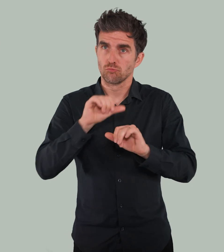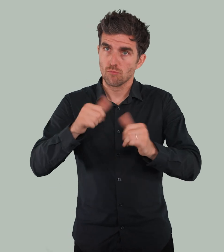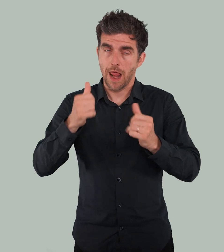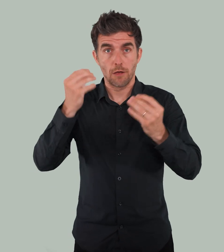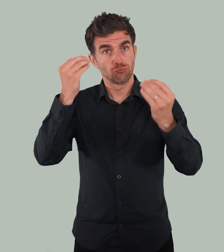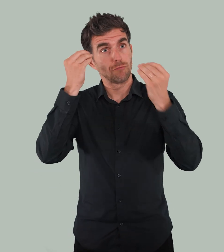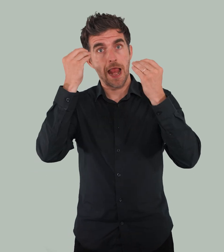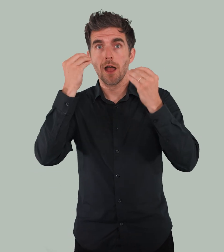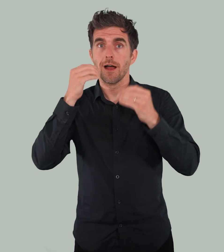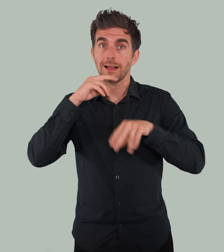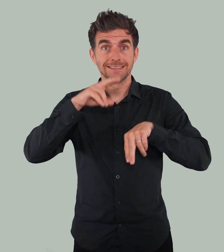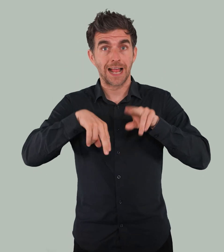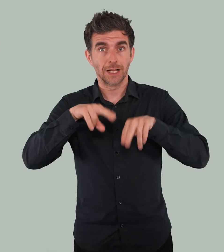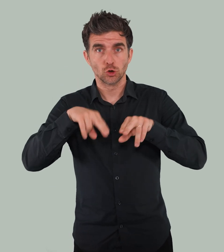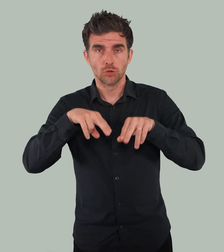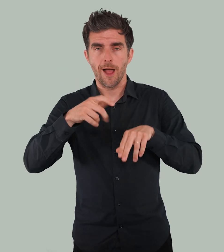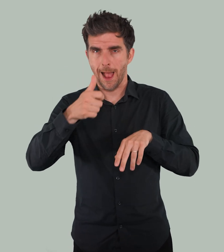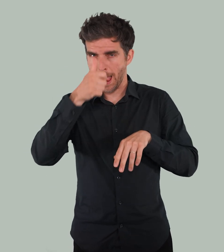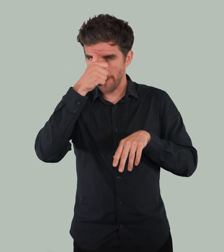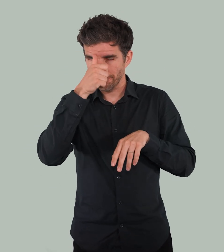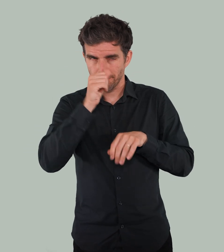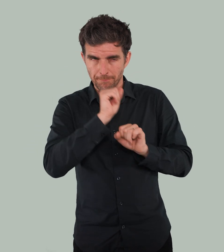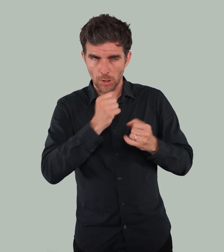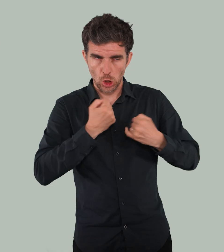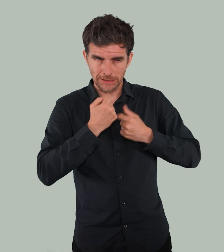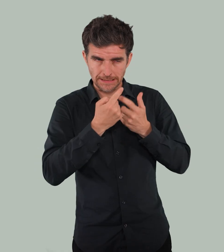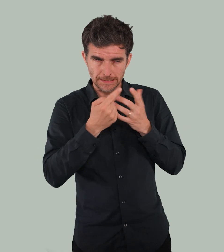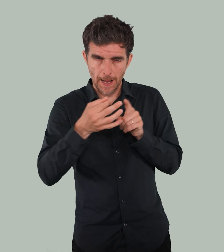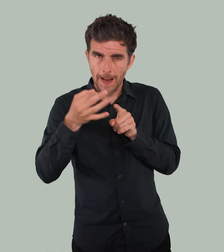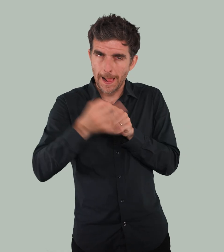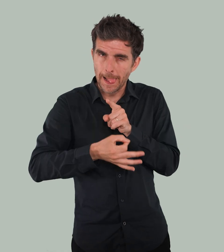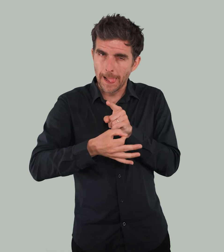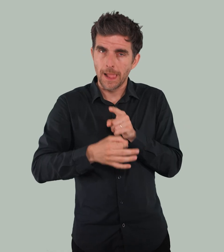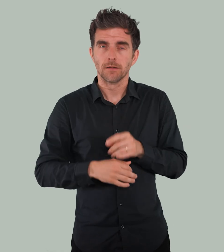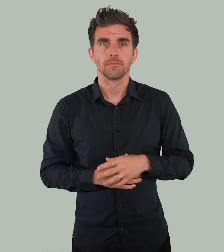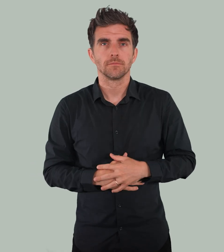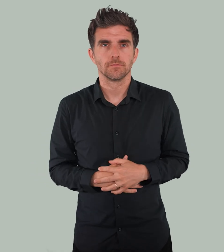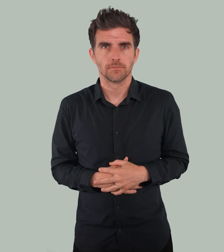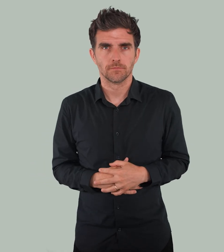trained assessors with condition-specific knowledge.